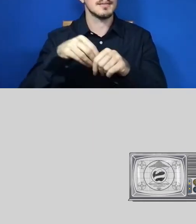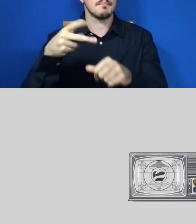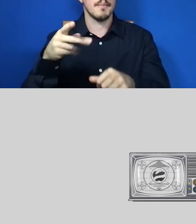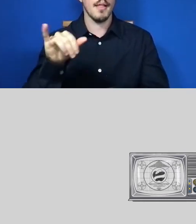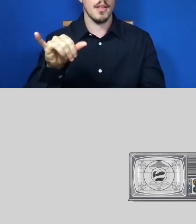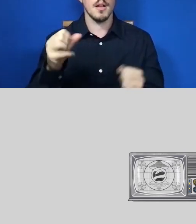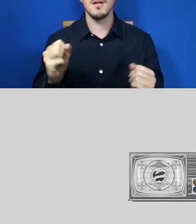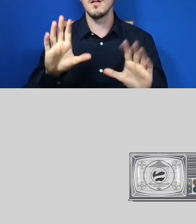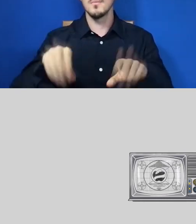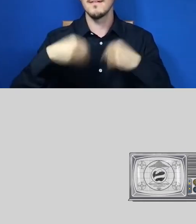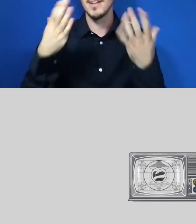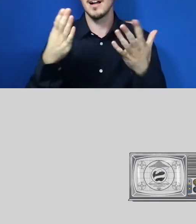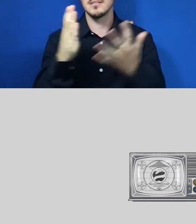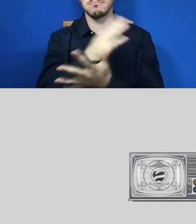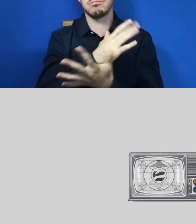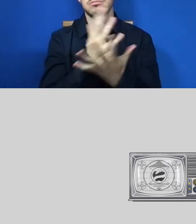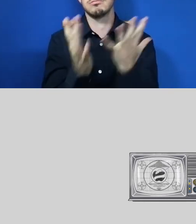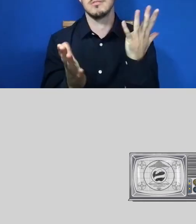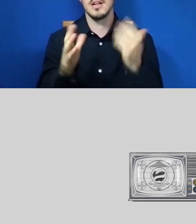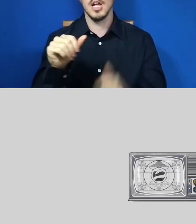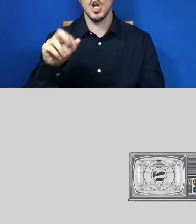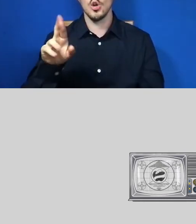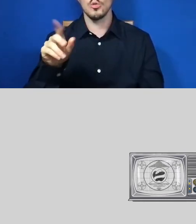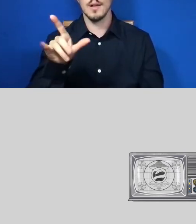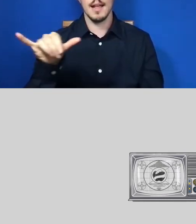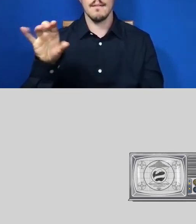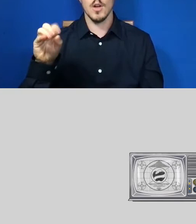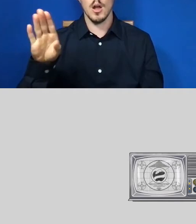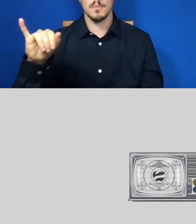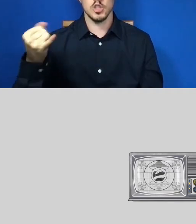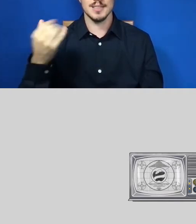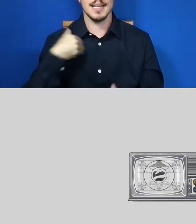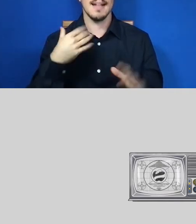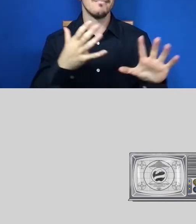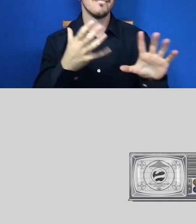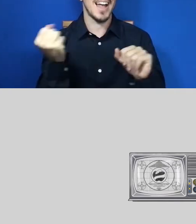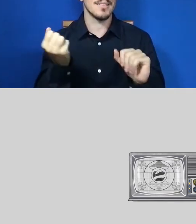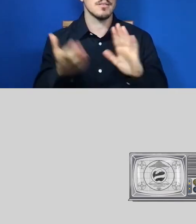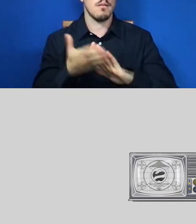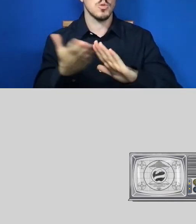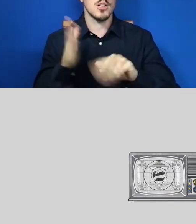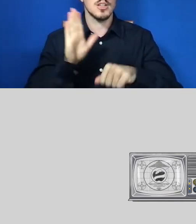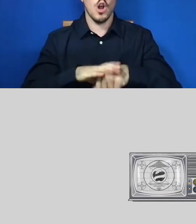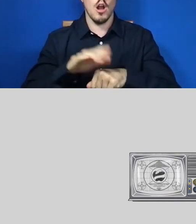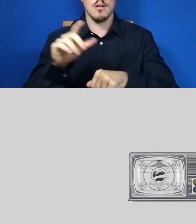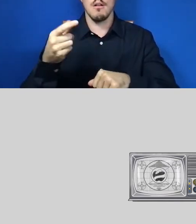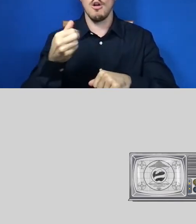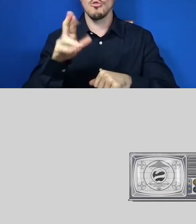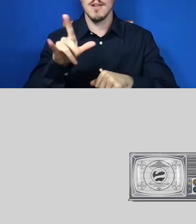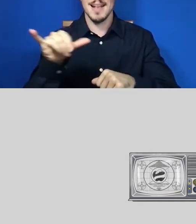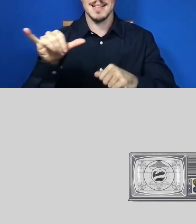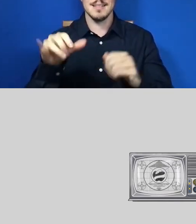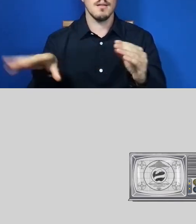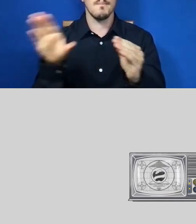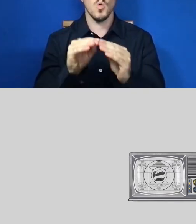It provides a multidimensional array object and also provides fast operations on arrays and much more.